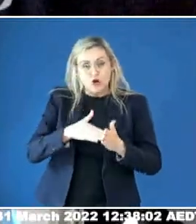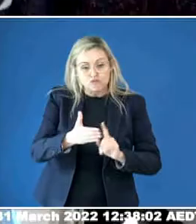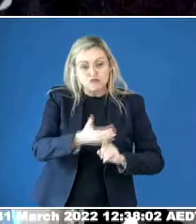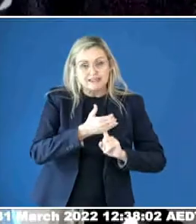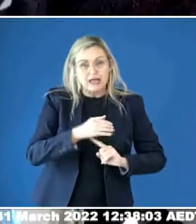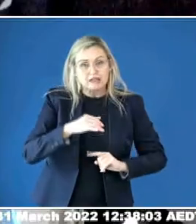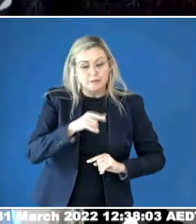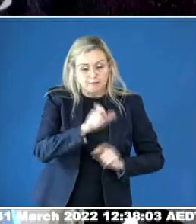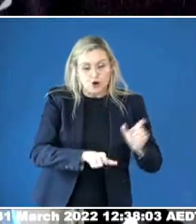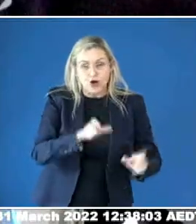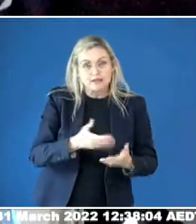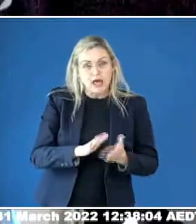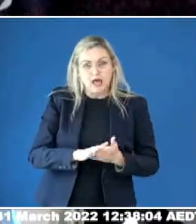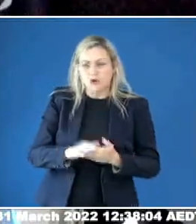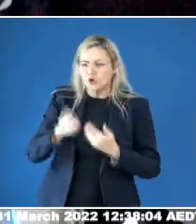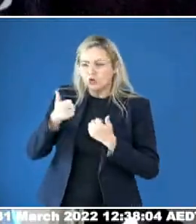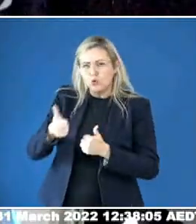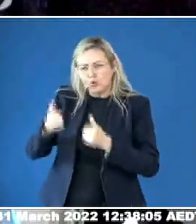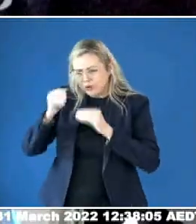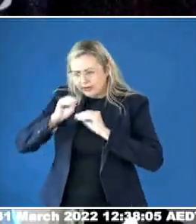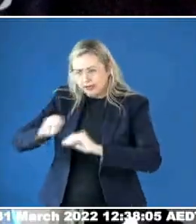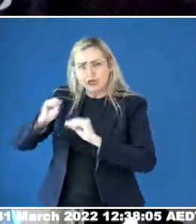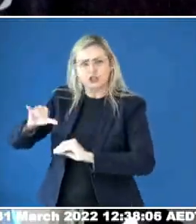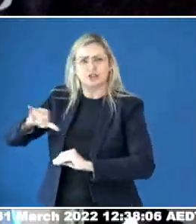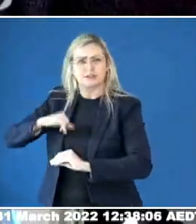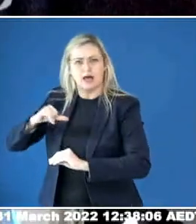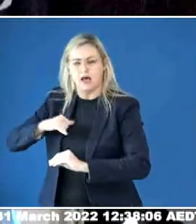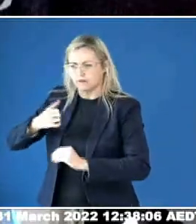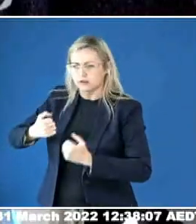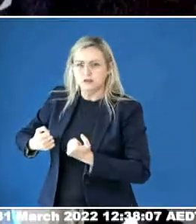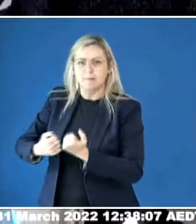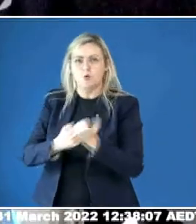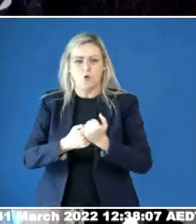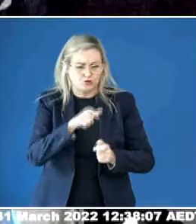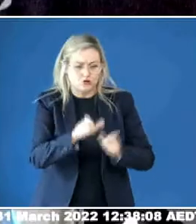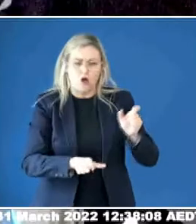Yes. MS BENNETT: -- would you agree, is a critical part of mitigation?